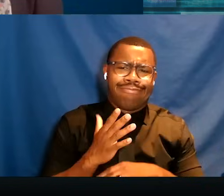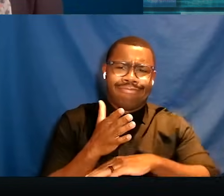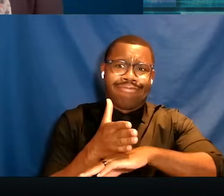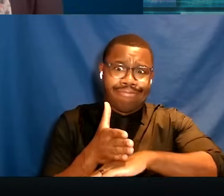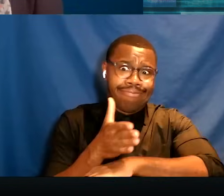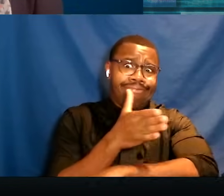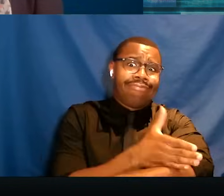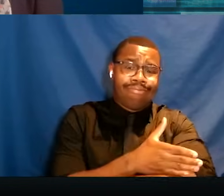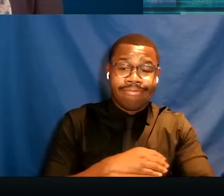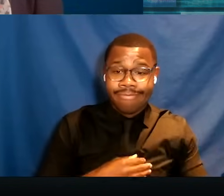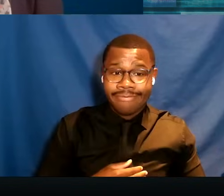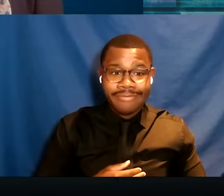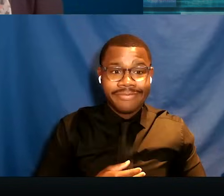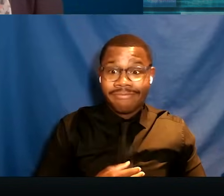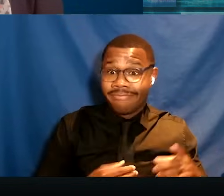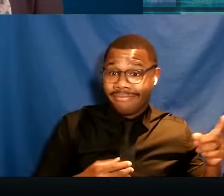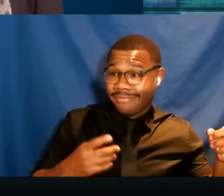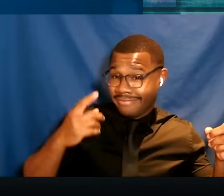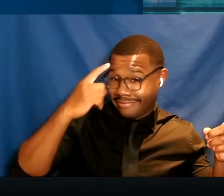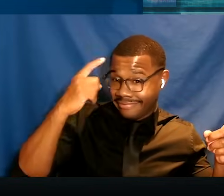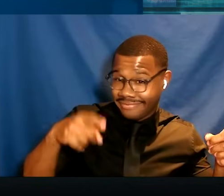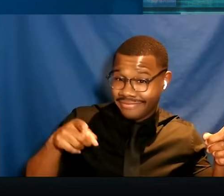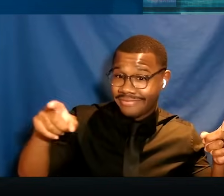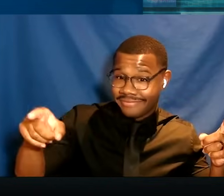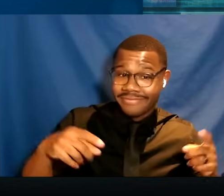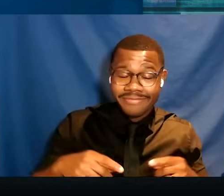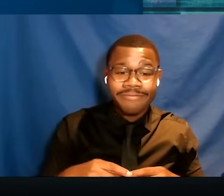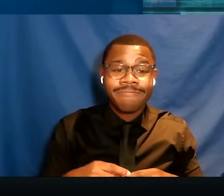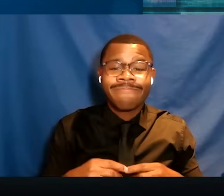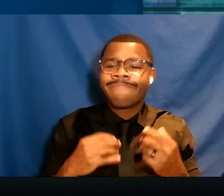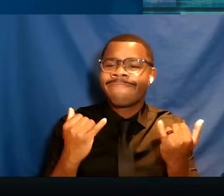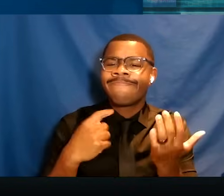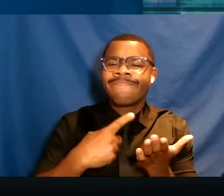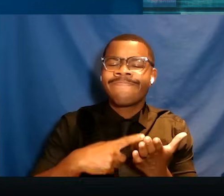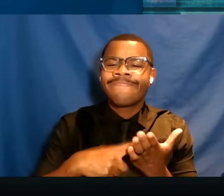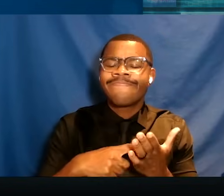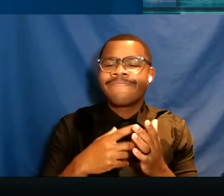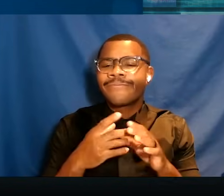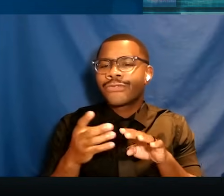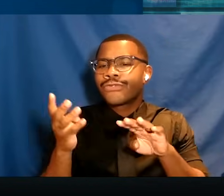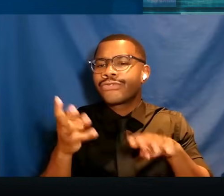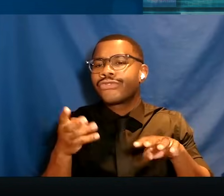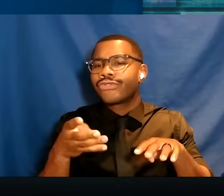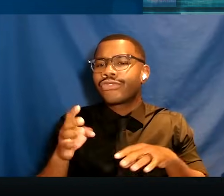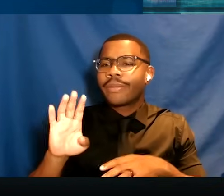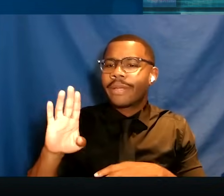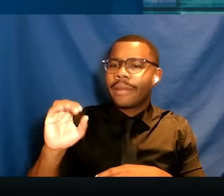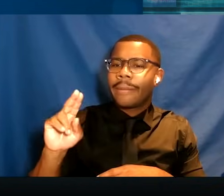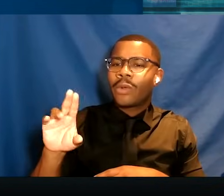Yeah, I agree completely. And let's talk about the streaming bonus fund for a second. So one of the things I think we were, you know,